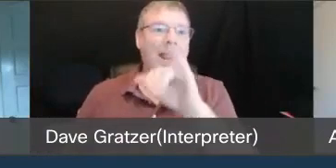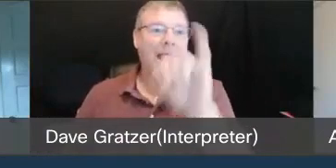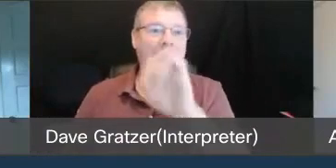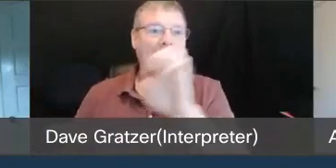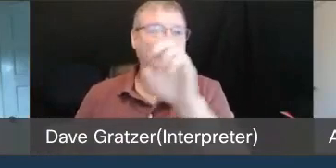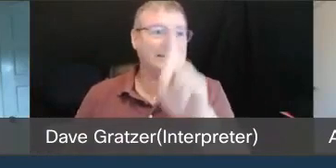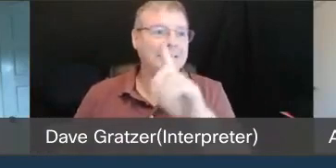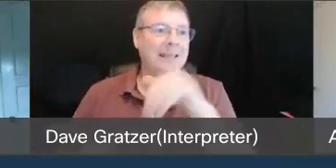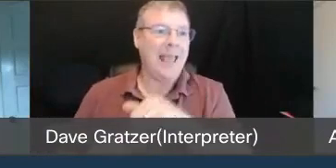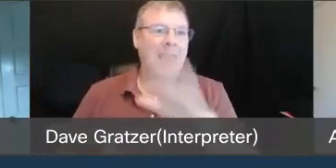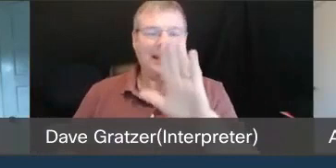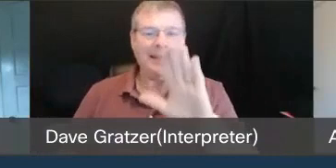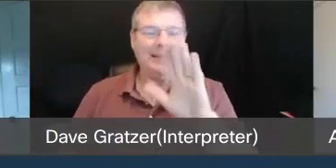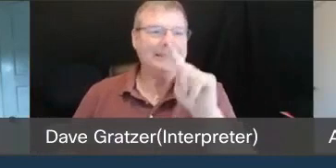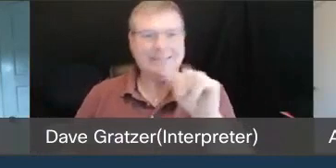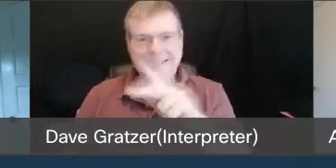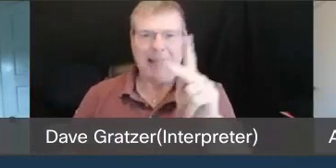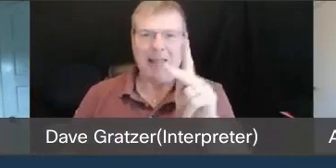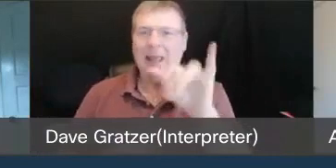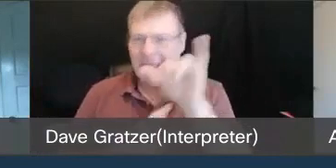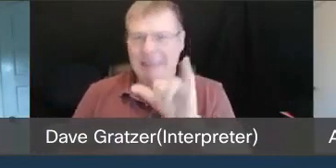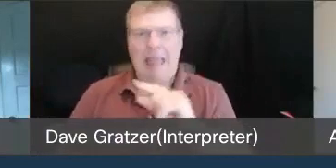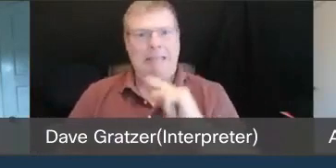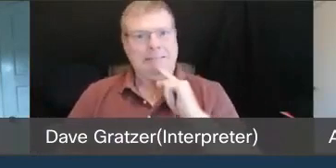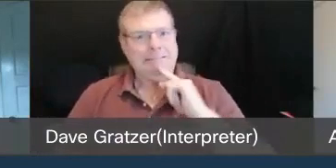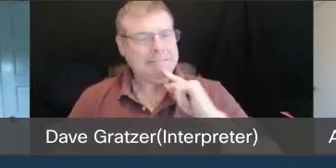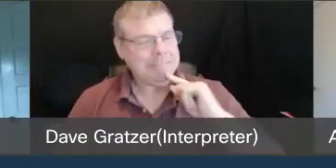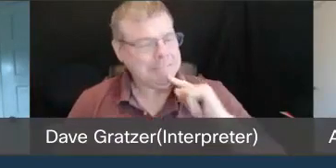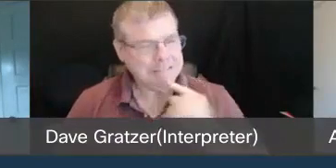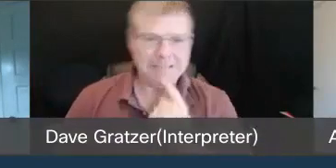That's a very significant event in this person's life.